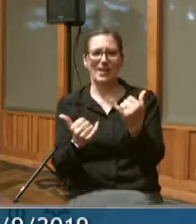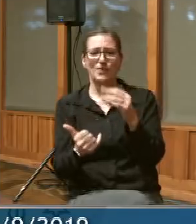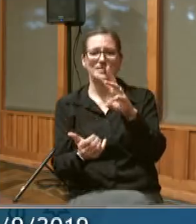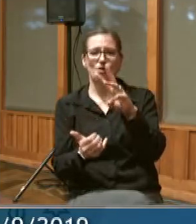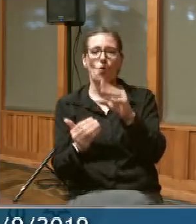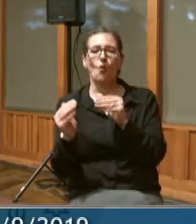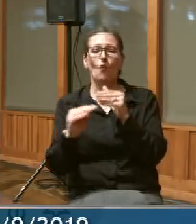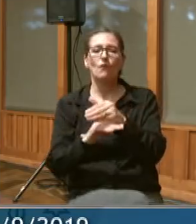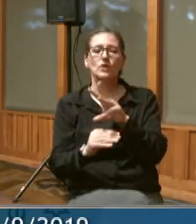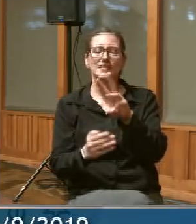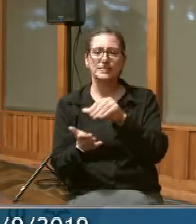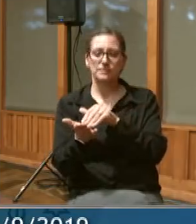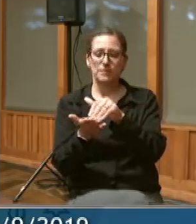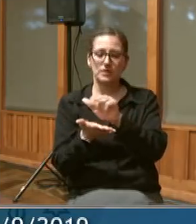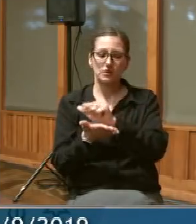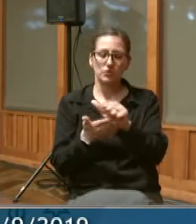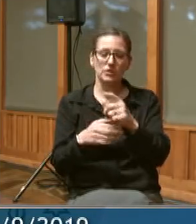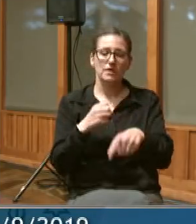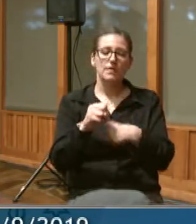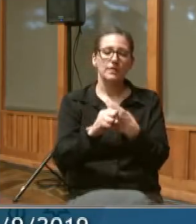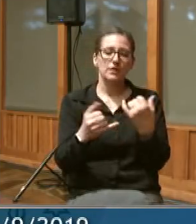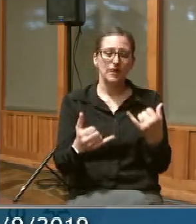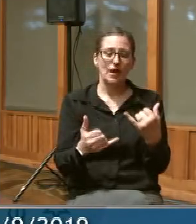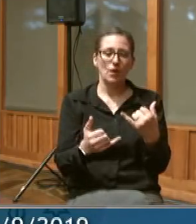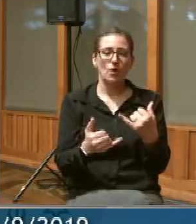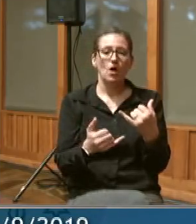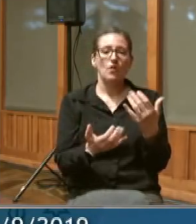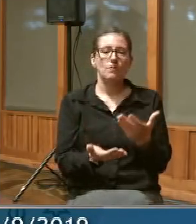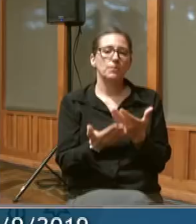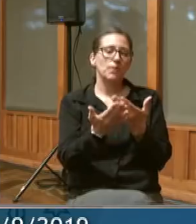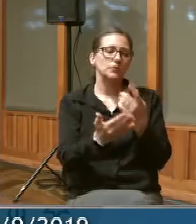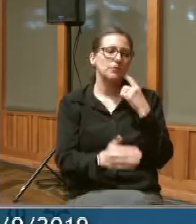OVER THE COURSE OF THE PAST YEAR THAT APPROVED AMOUNT WAS